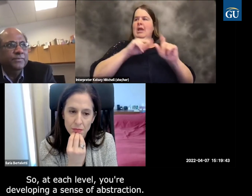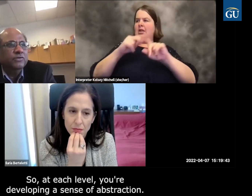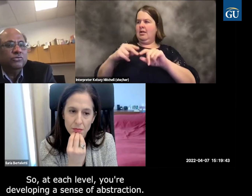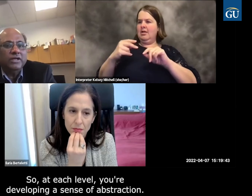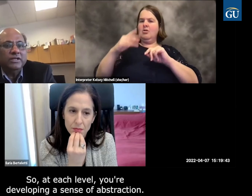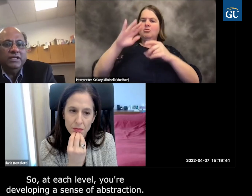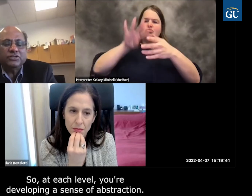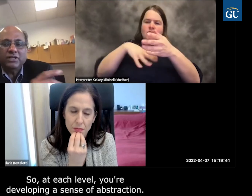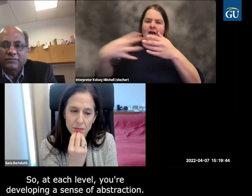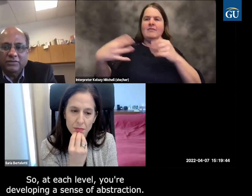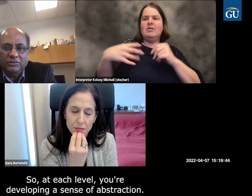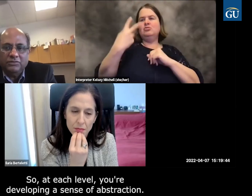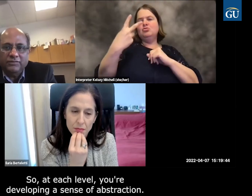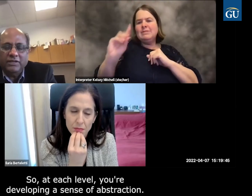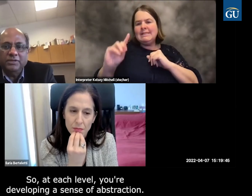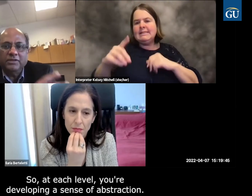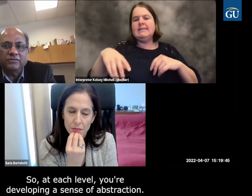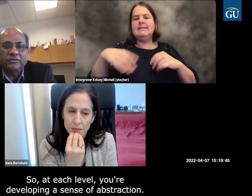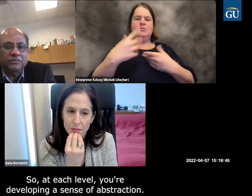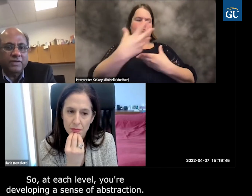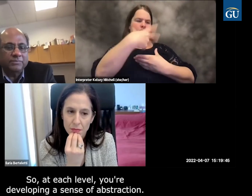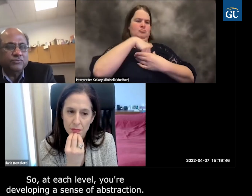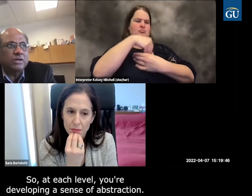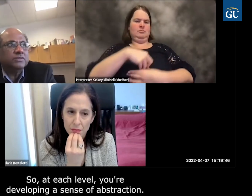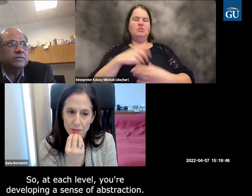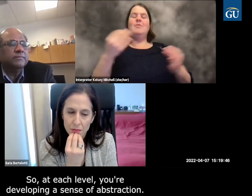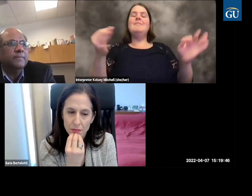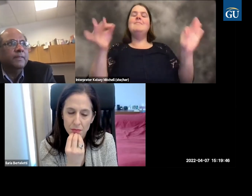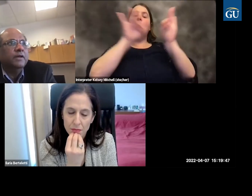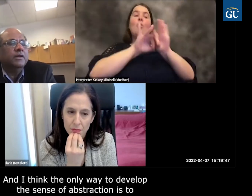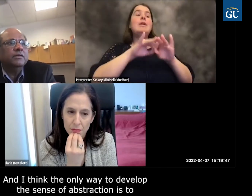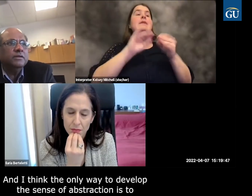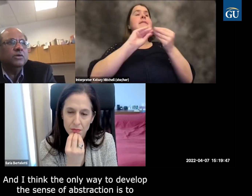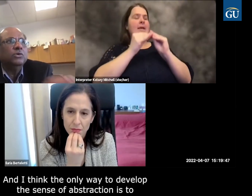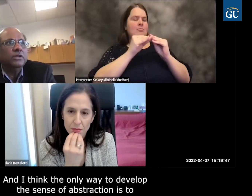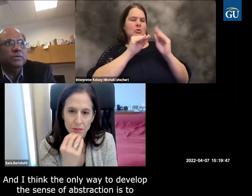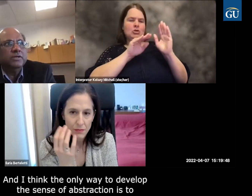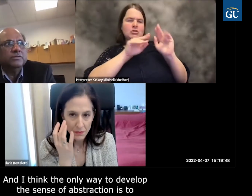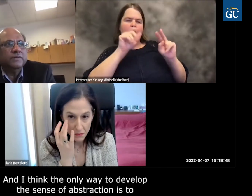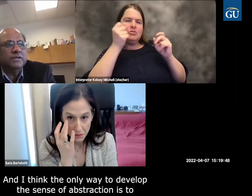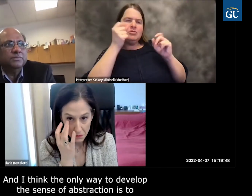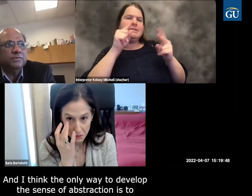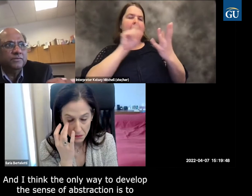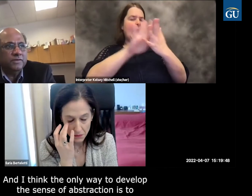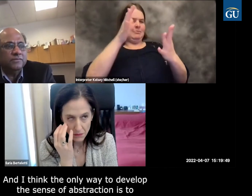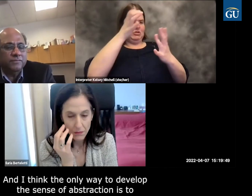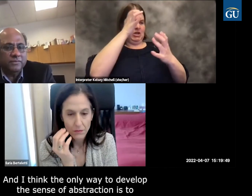so at each level you're developing a sense of abstraction and i think the